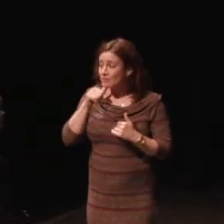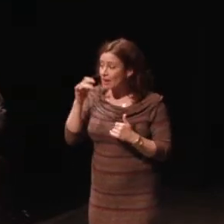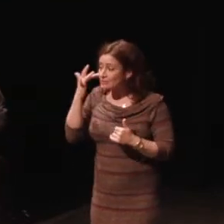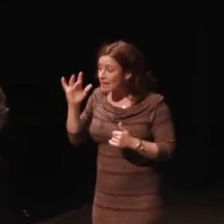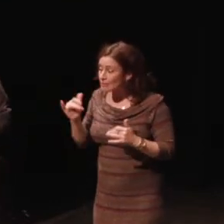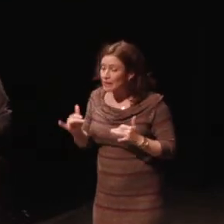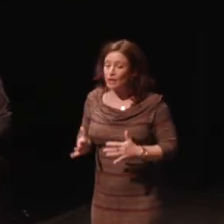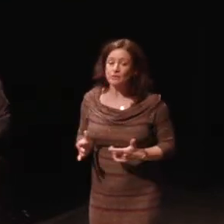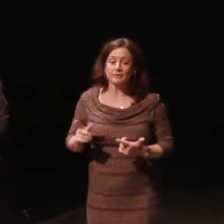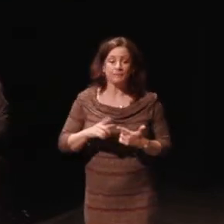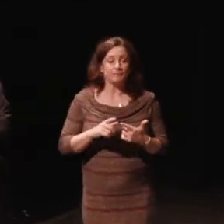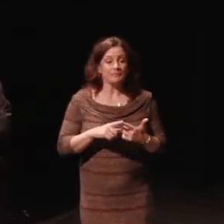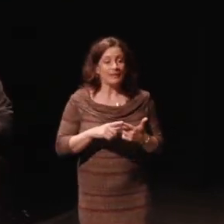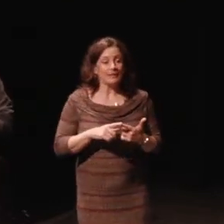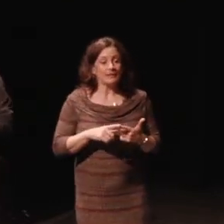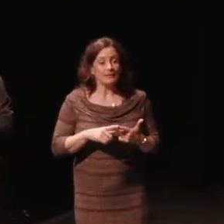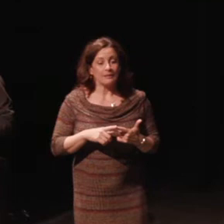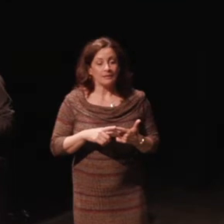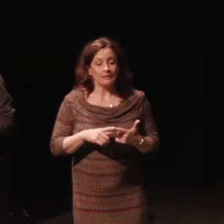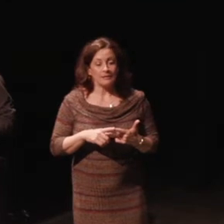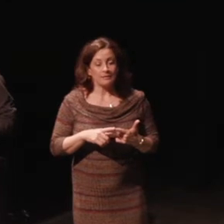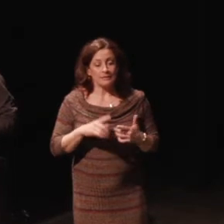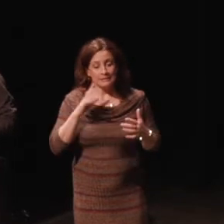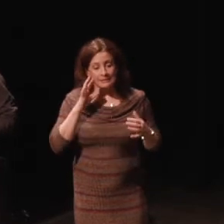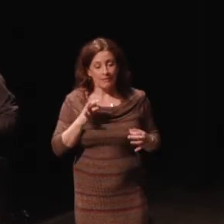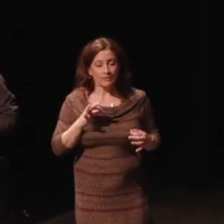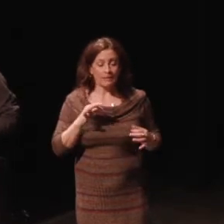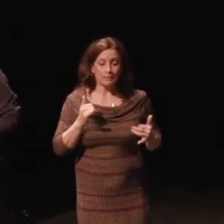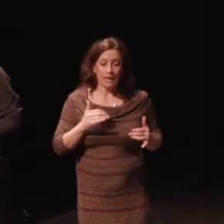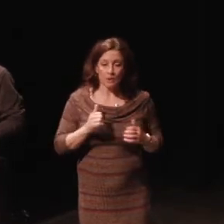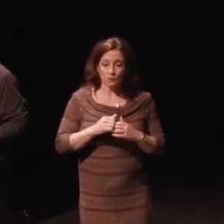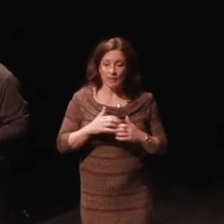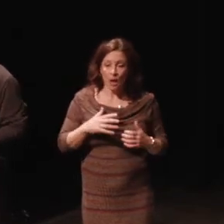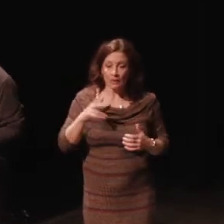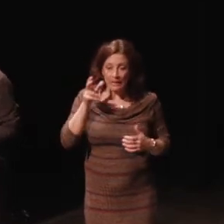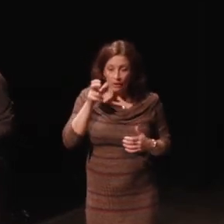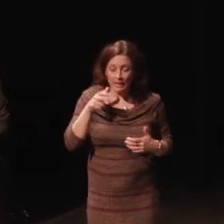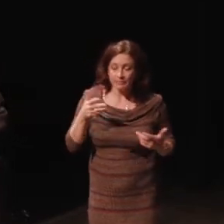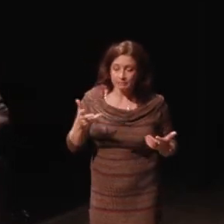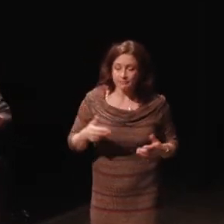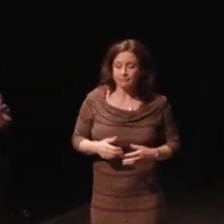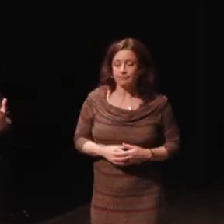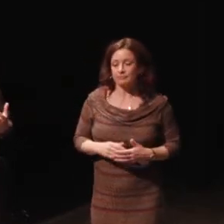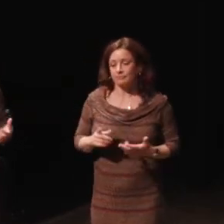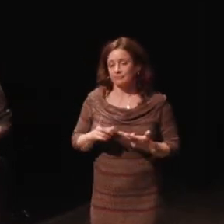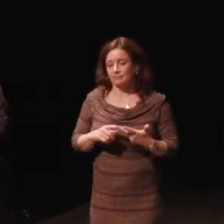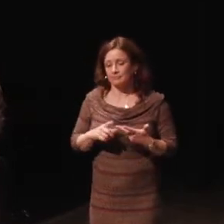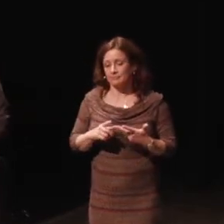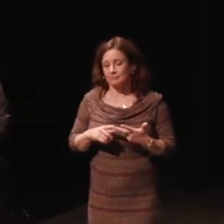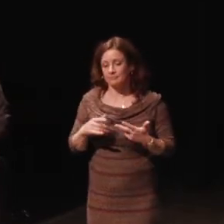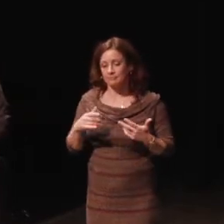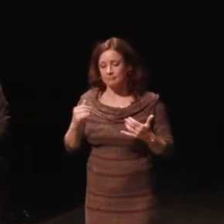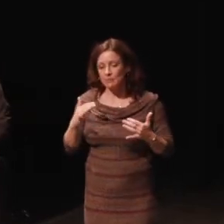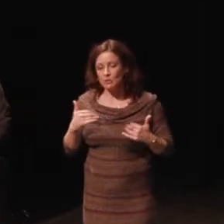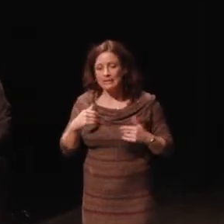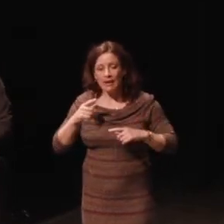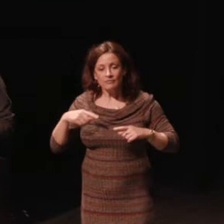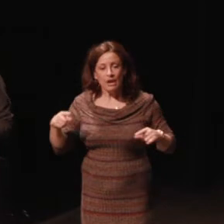They are definitely players without hearing, players that have varying control needs.